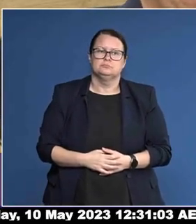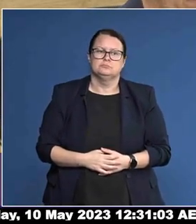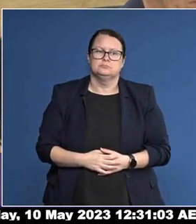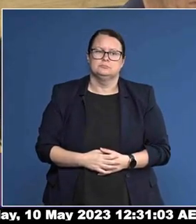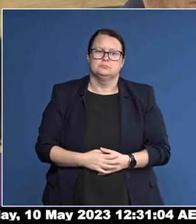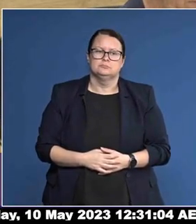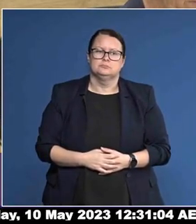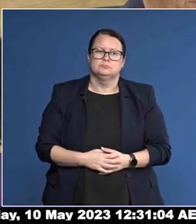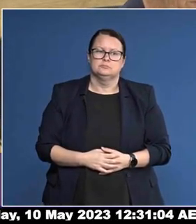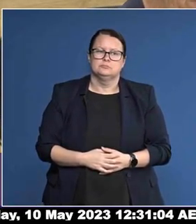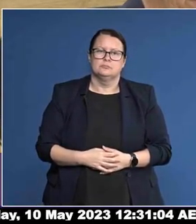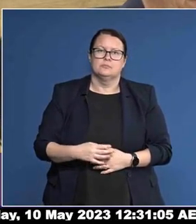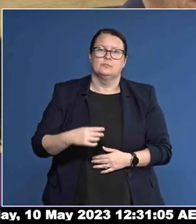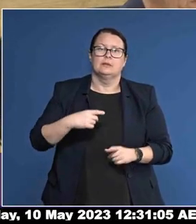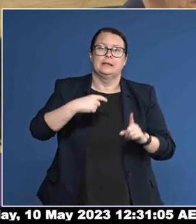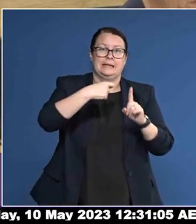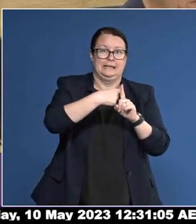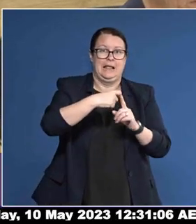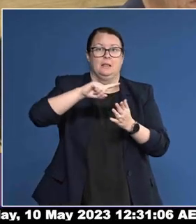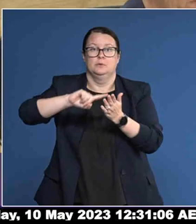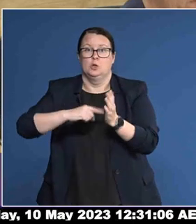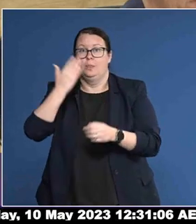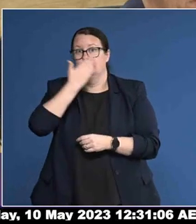Jonathon's school indicating that: